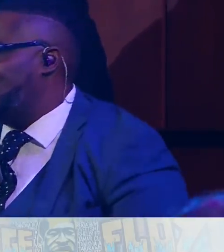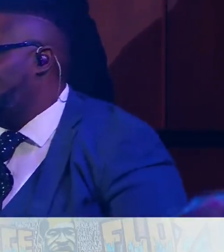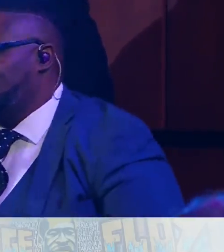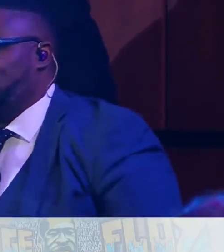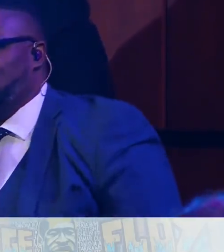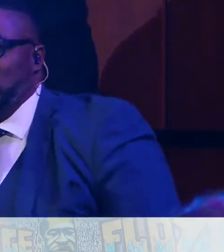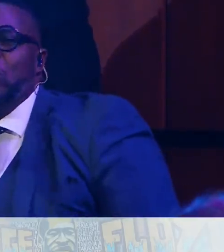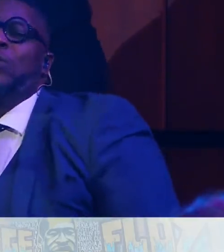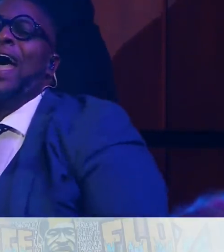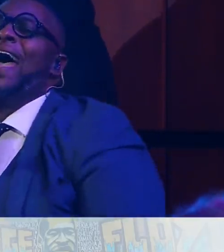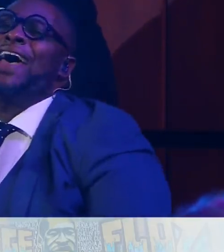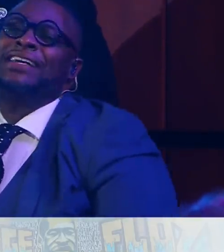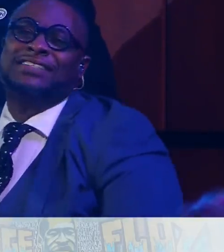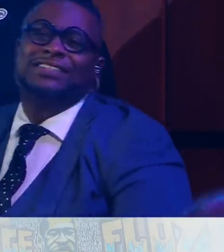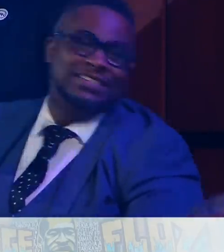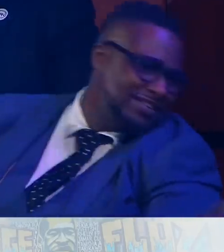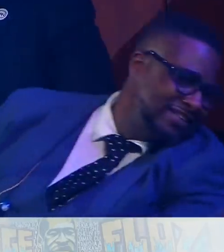MADE IT OVER